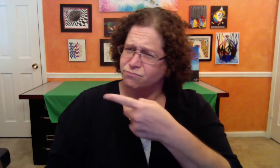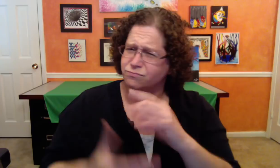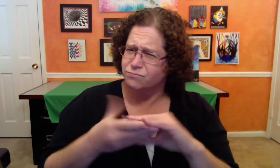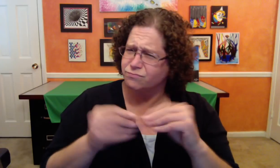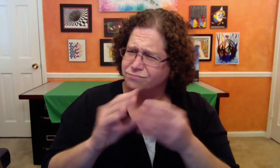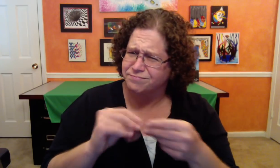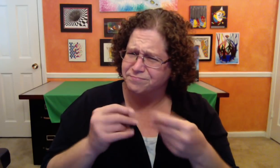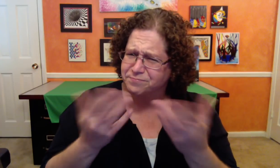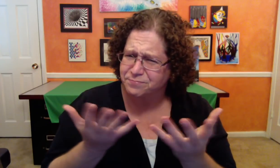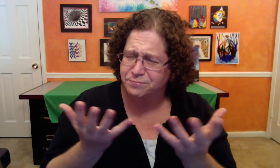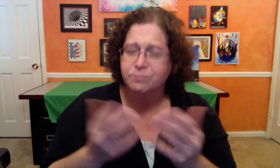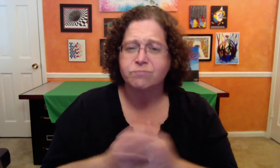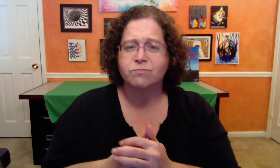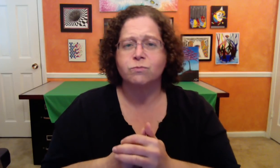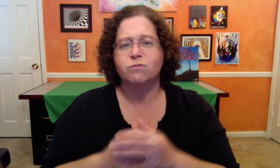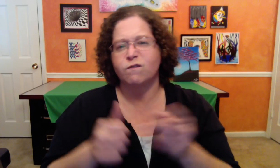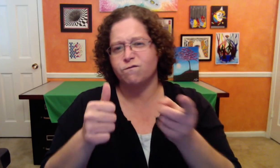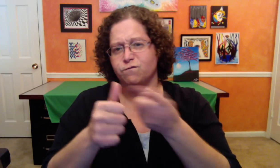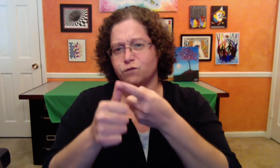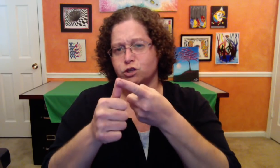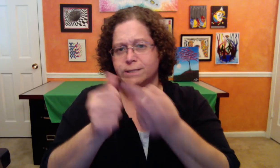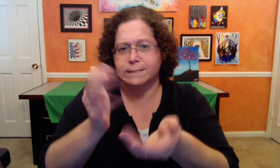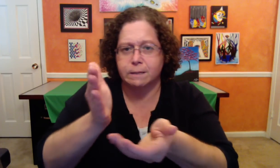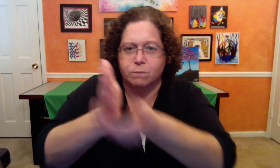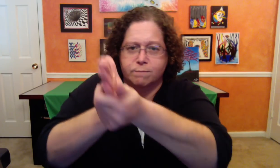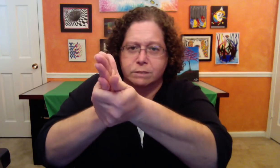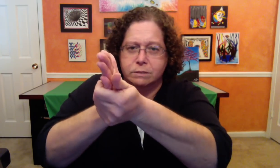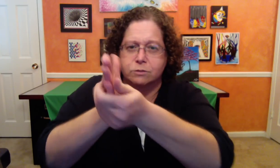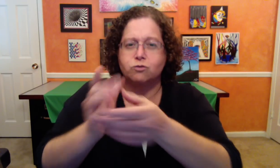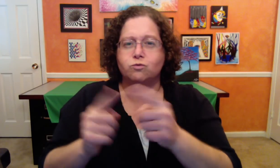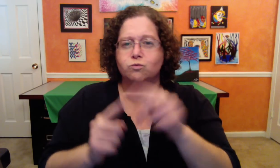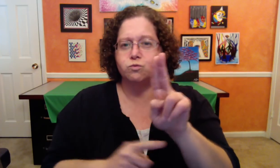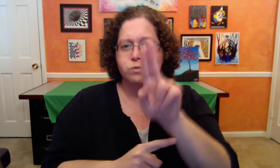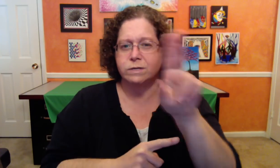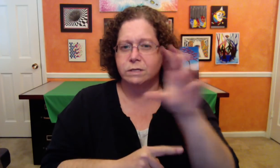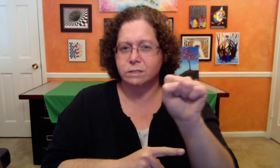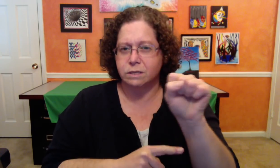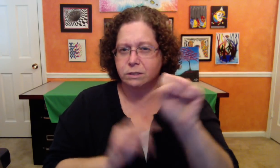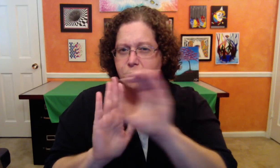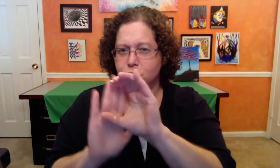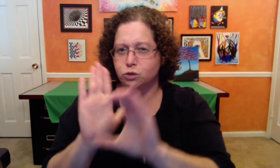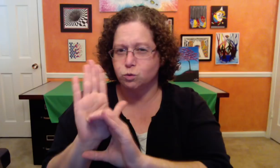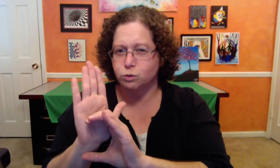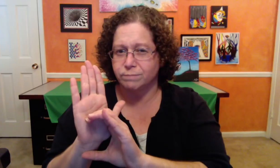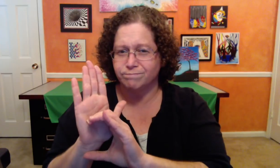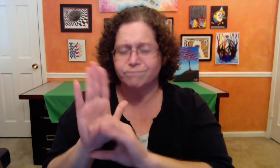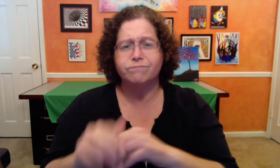The theme of this artwork is about the First Amendment. to the United States Constitution